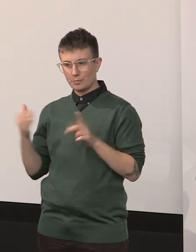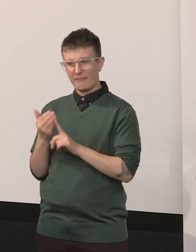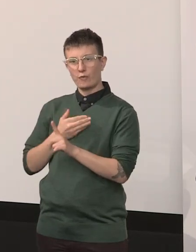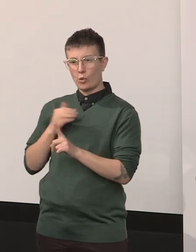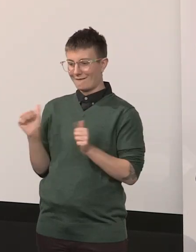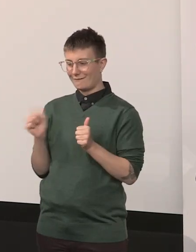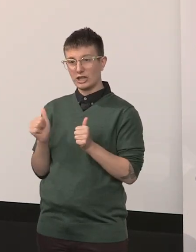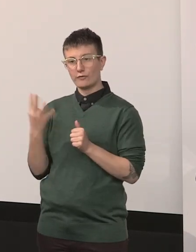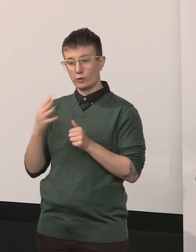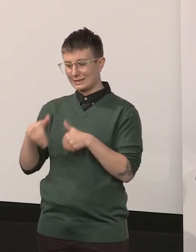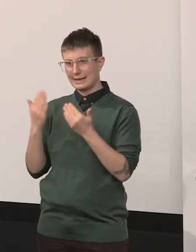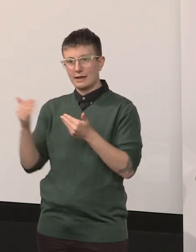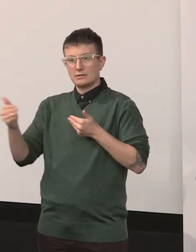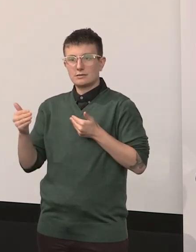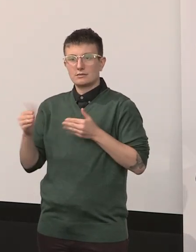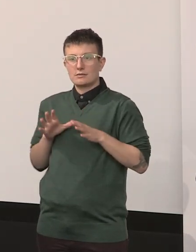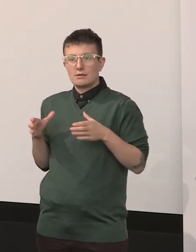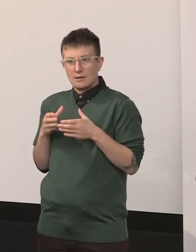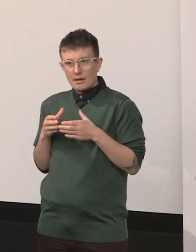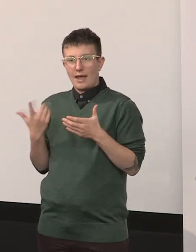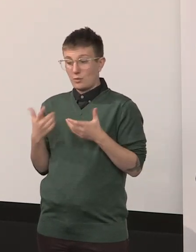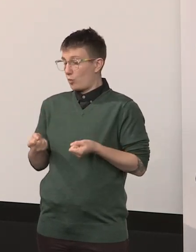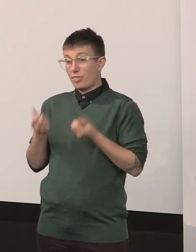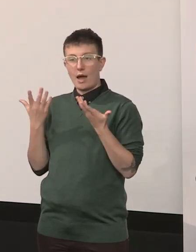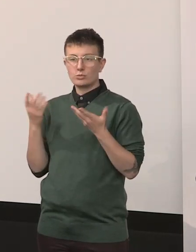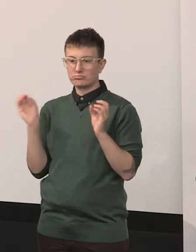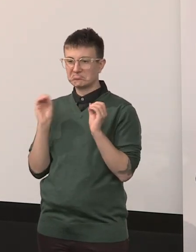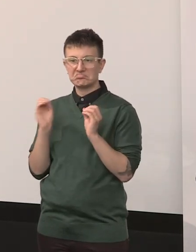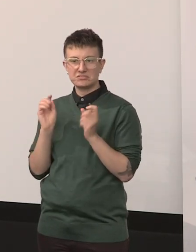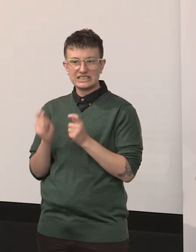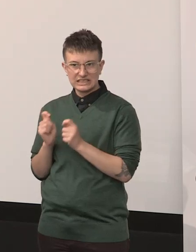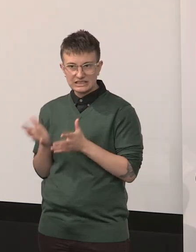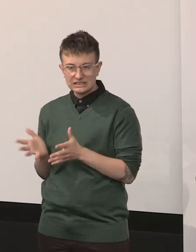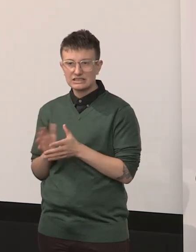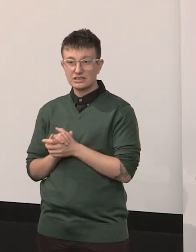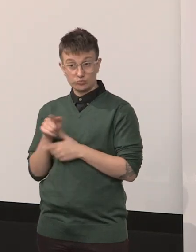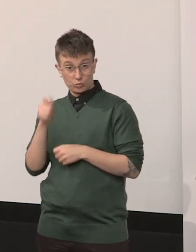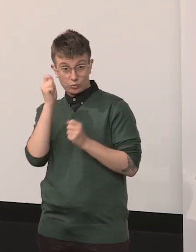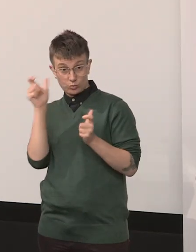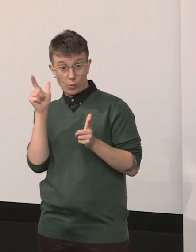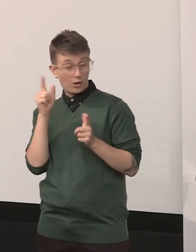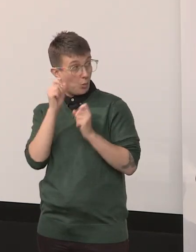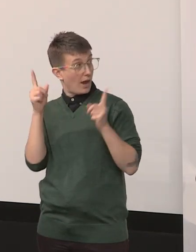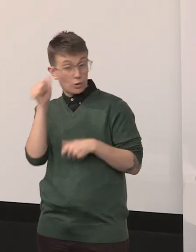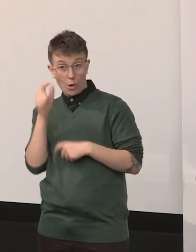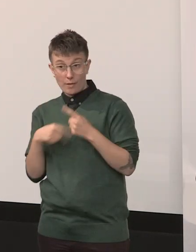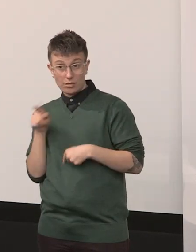Christchurch well before their isolation period was finished and without being tested. Were you aware of this flight? Yes, I'm